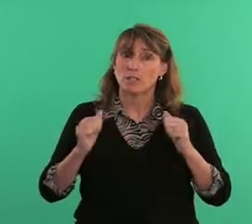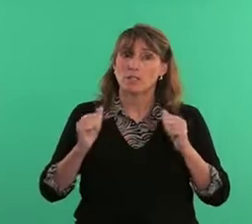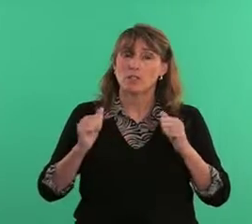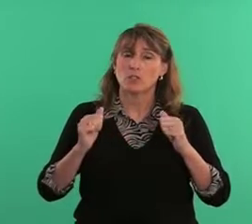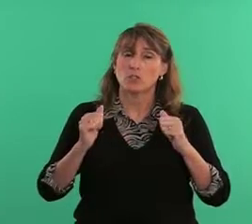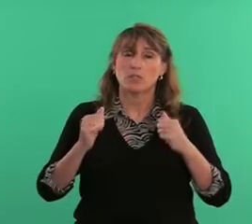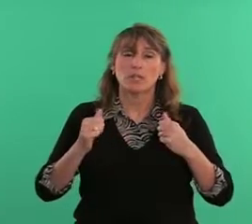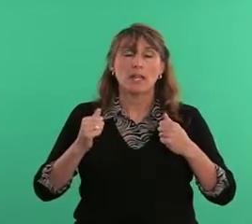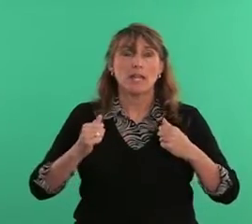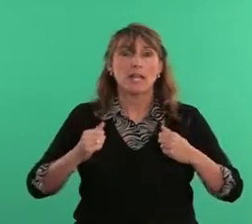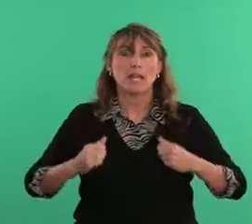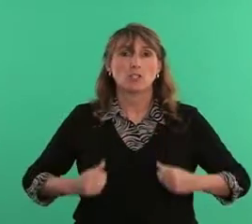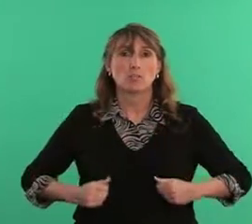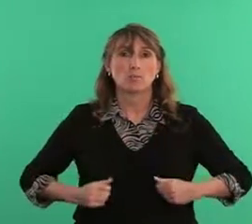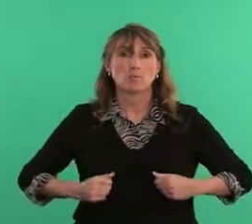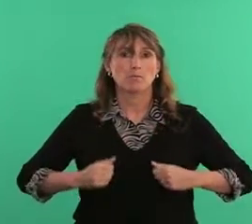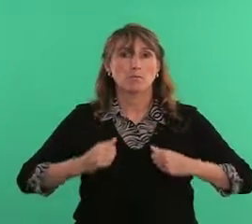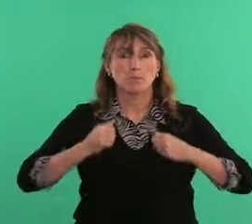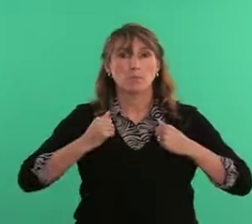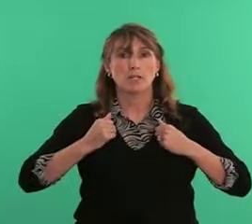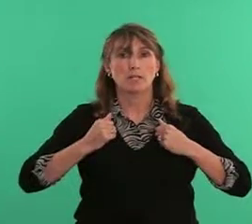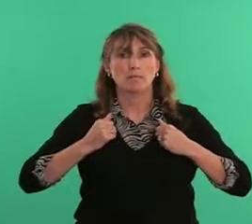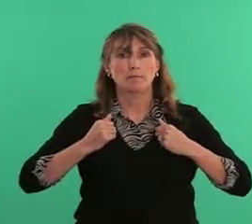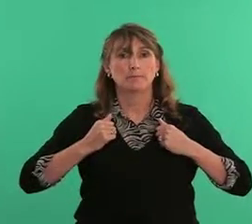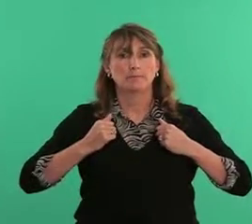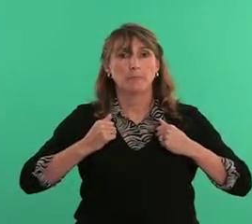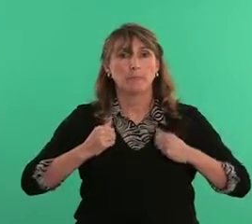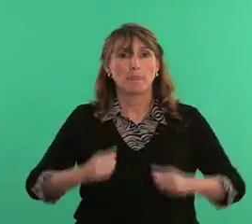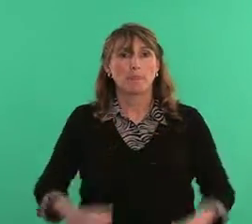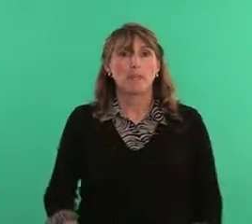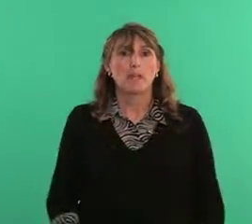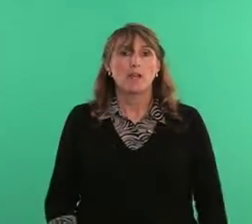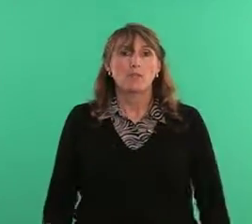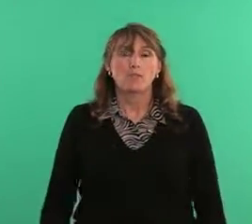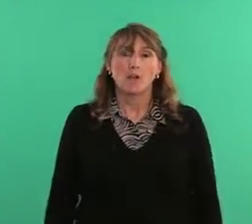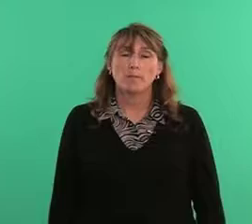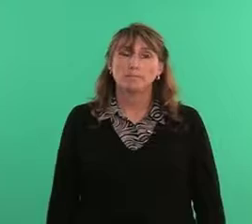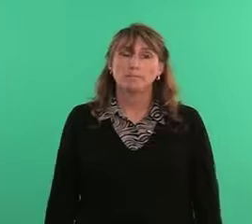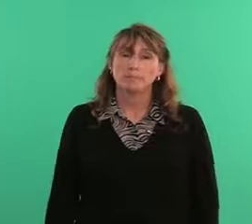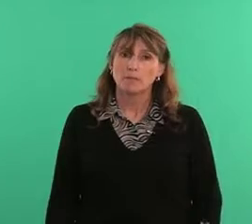is just with the A handshape and bring it up from